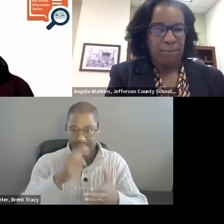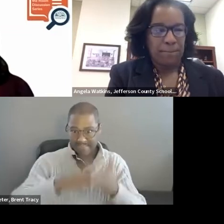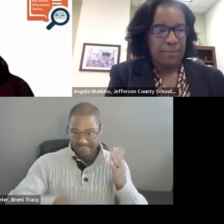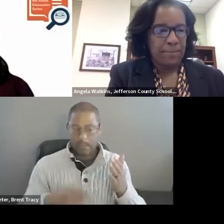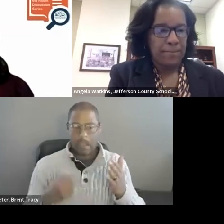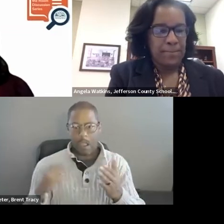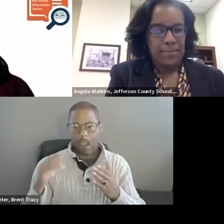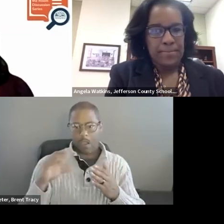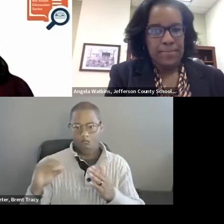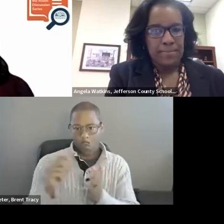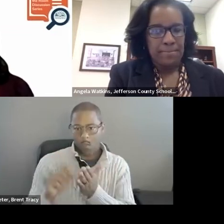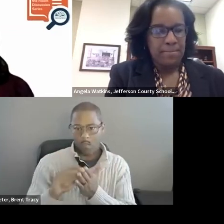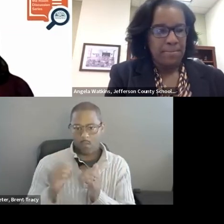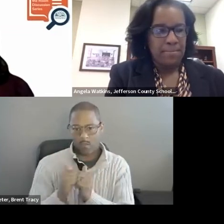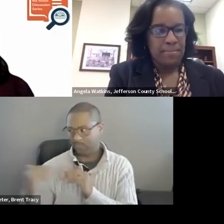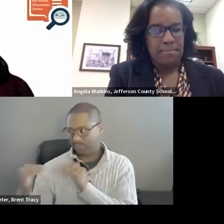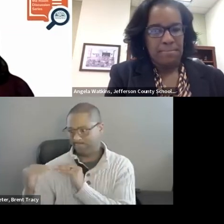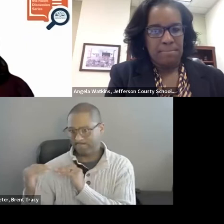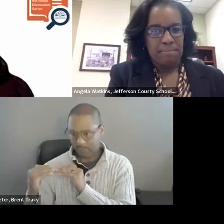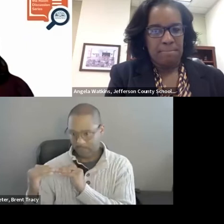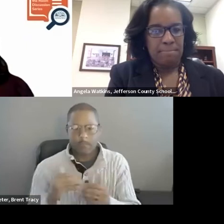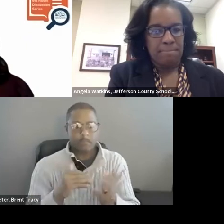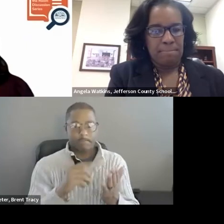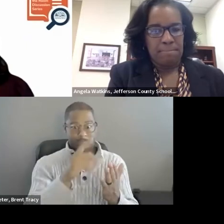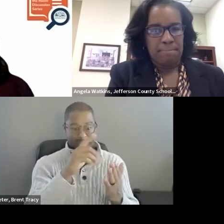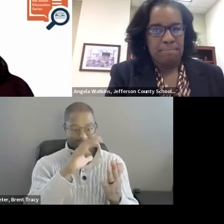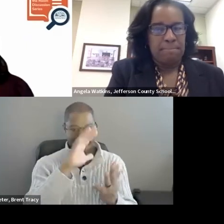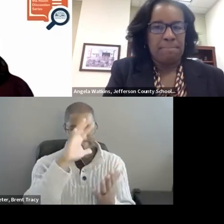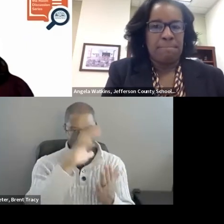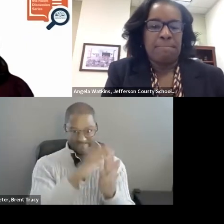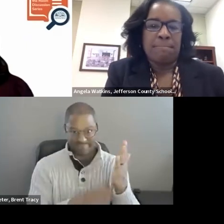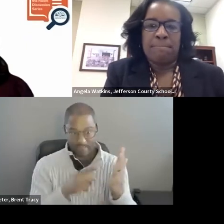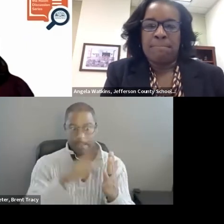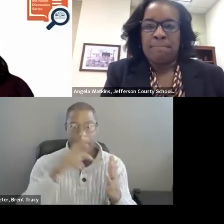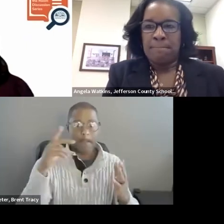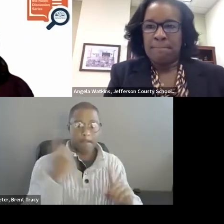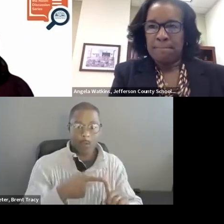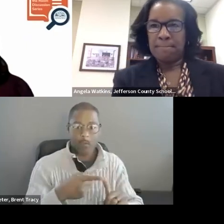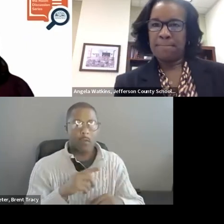and talks about the best sort of principles from the research in terms of who should be